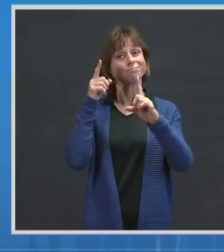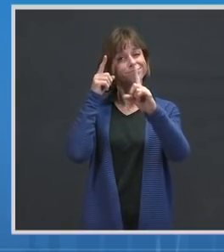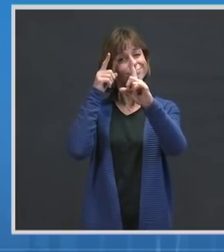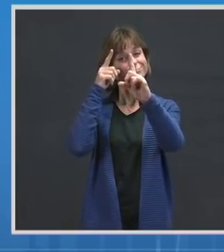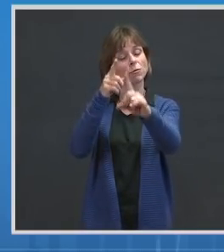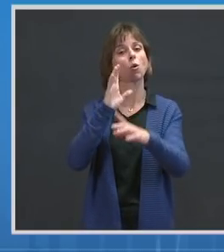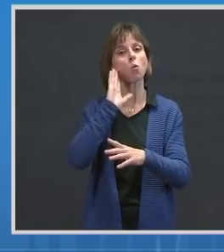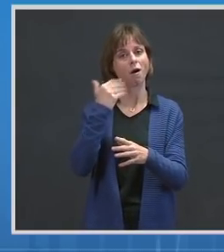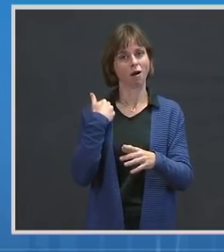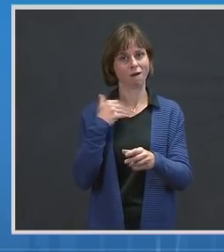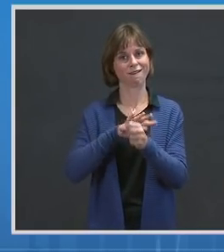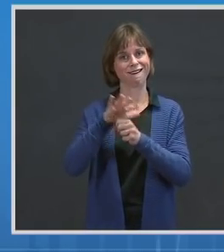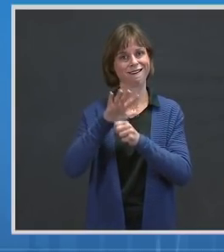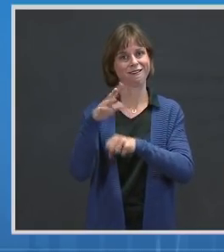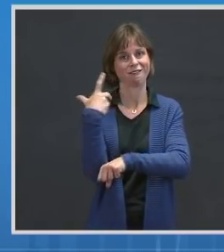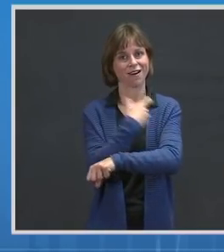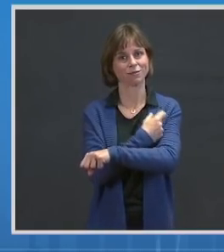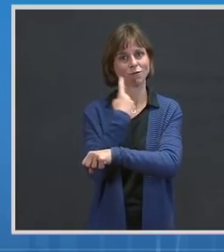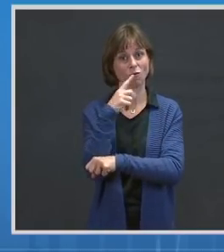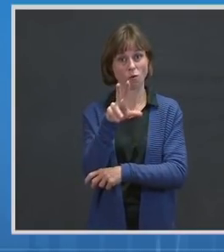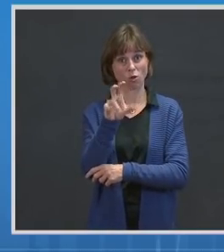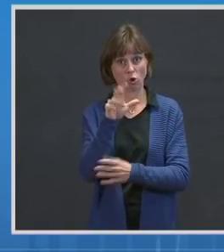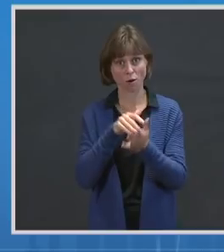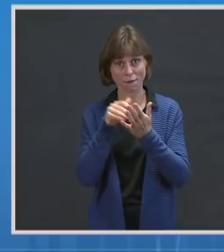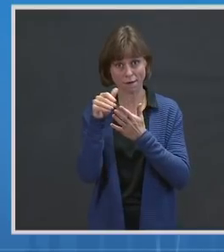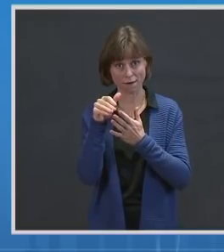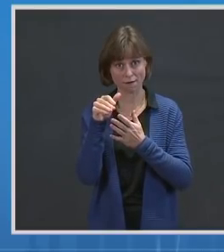for 300 million Americans by the end of July.